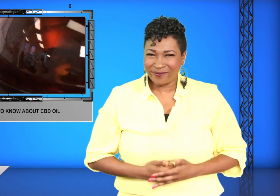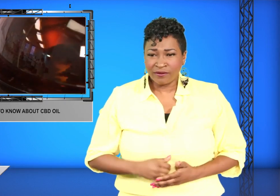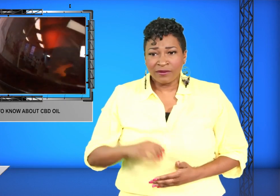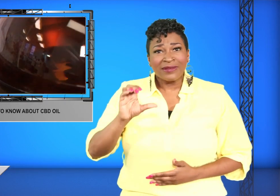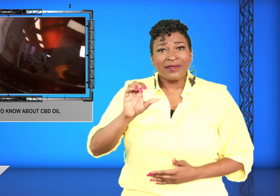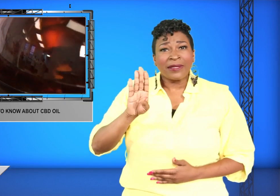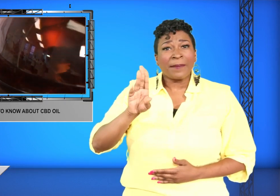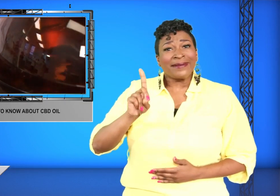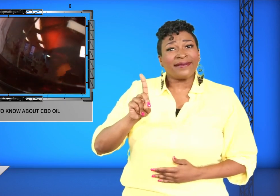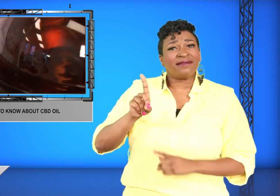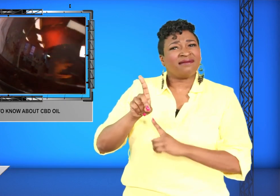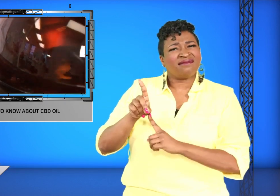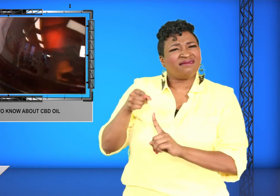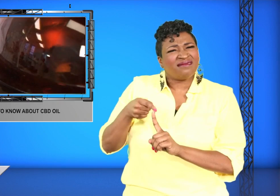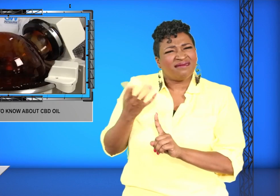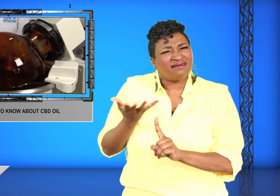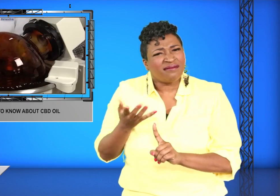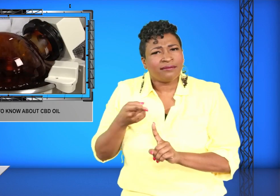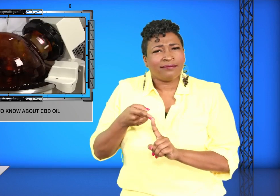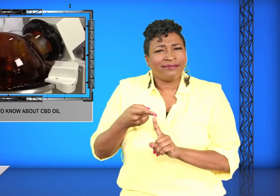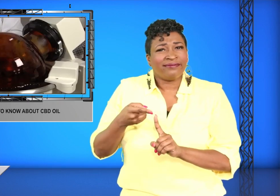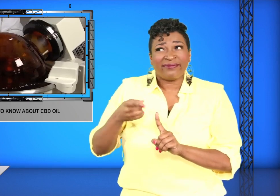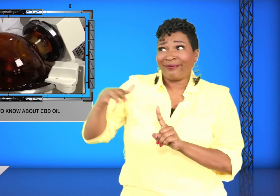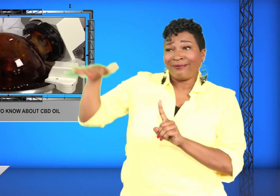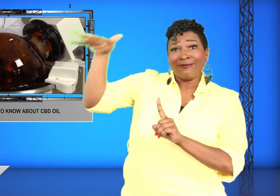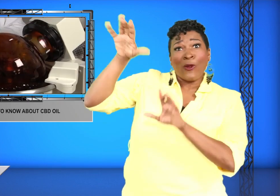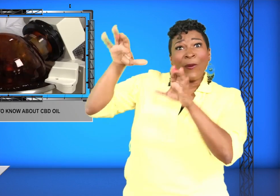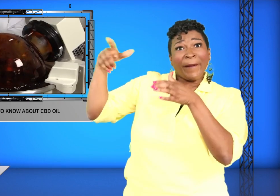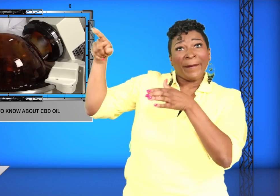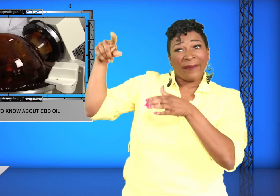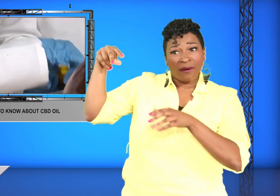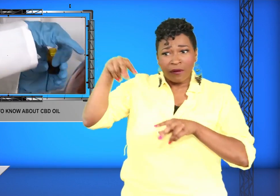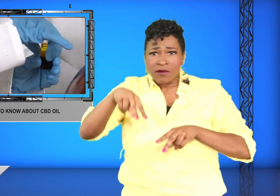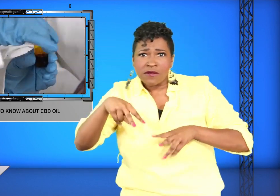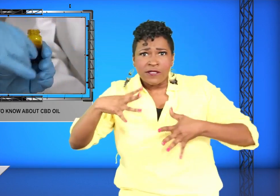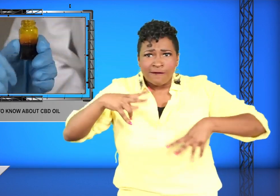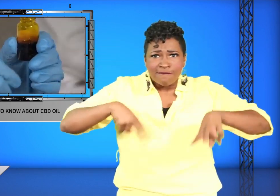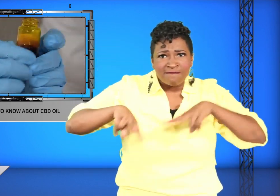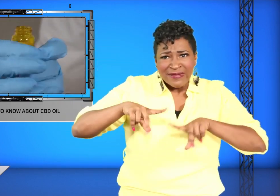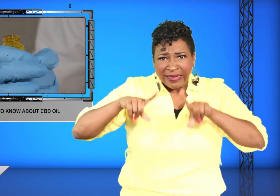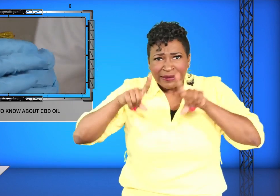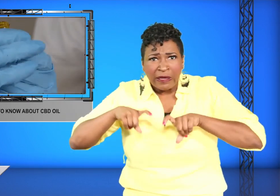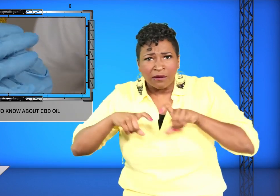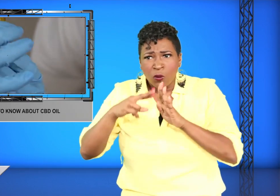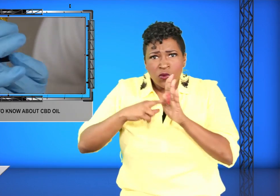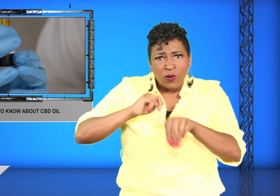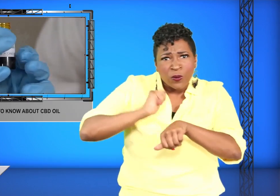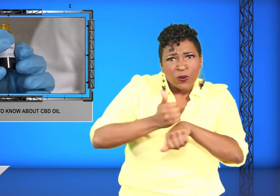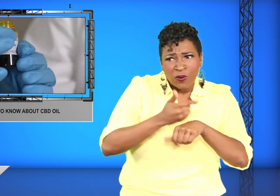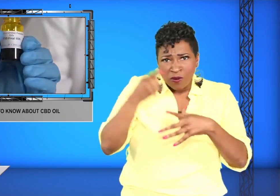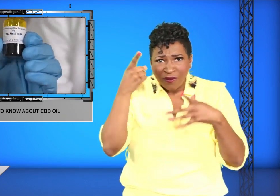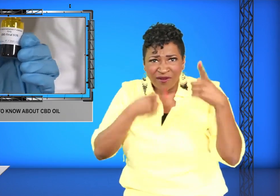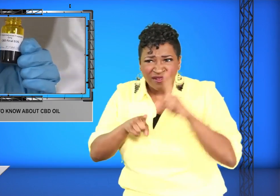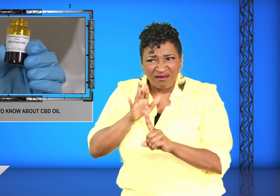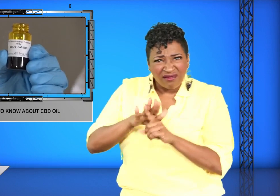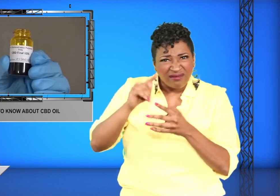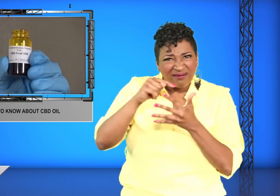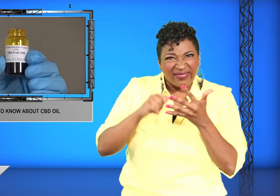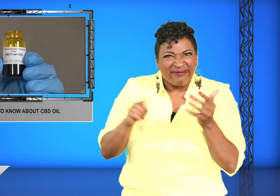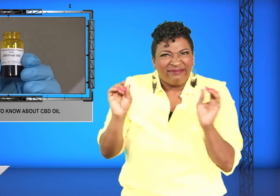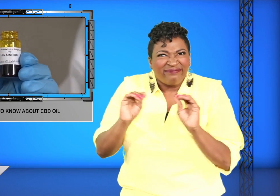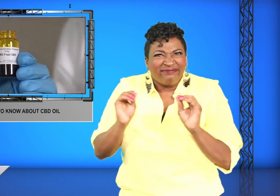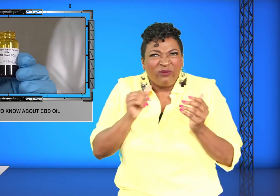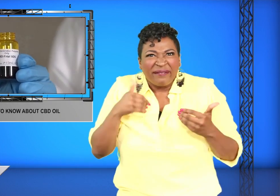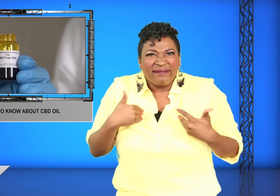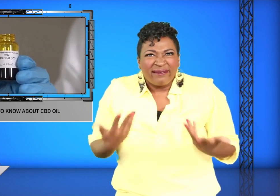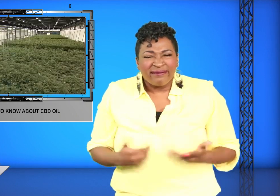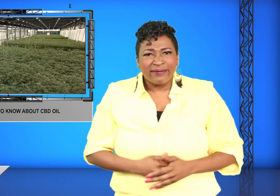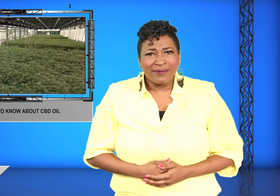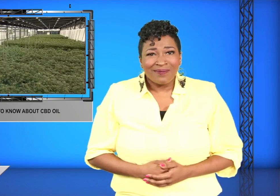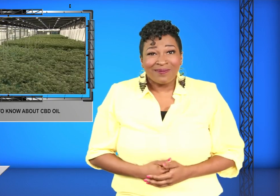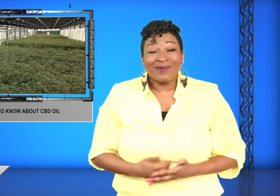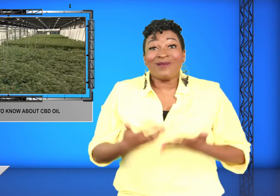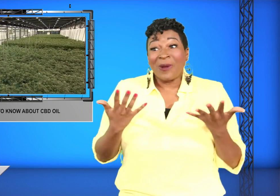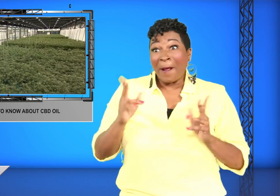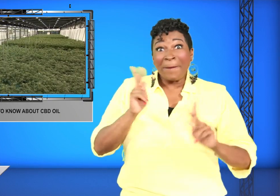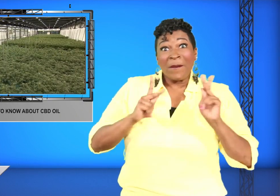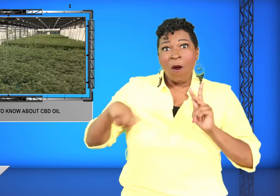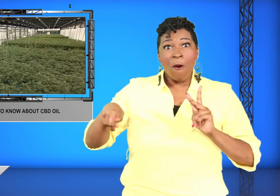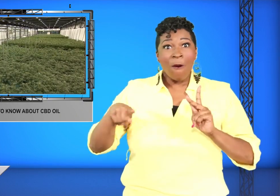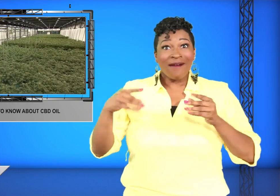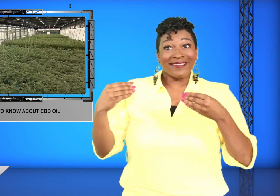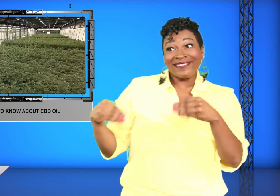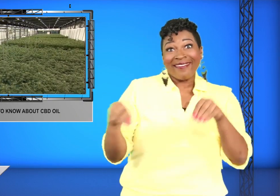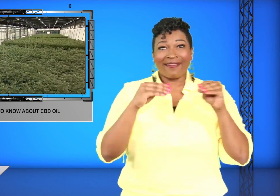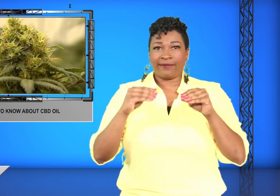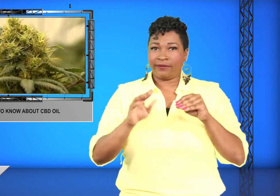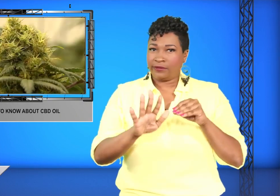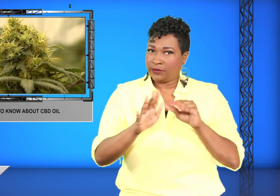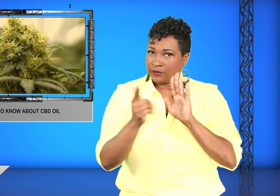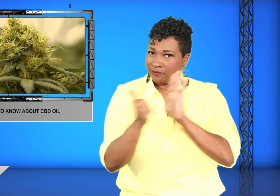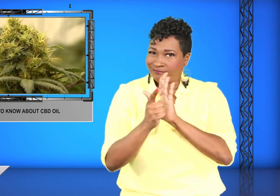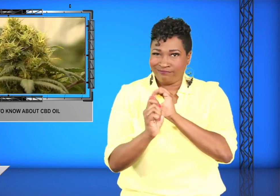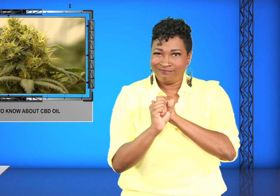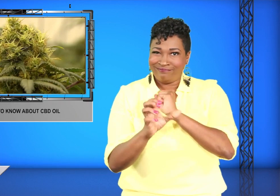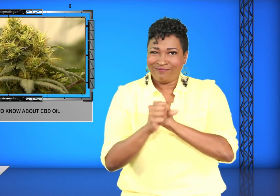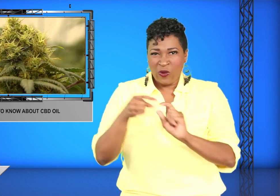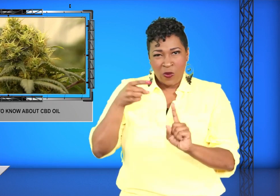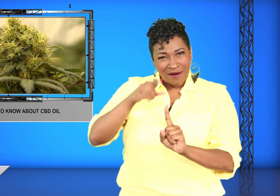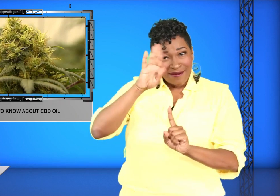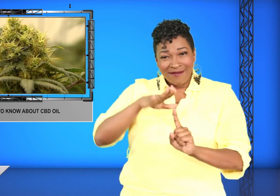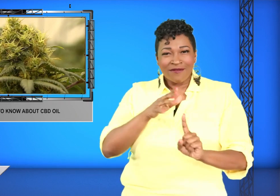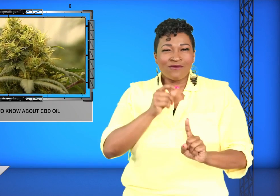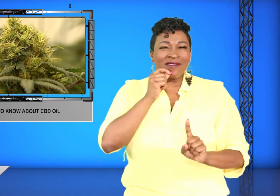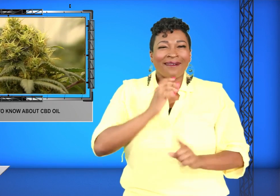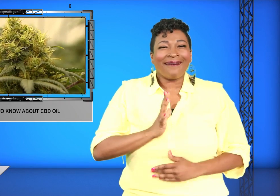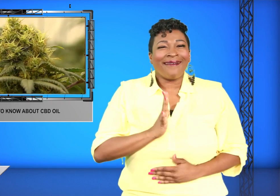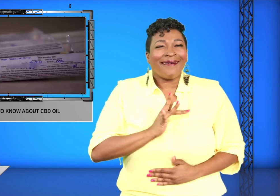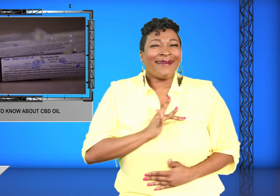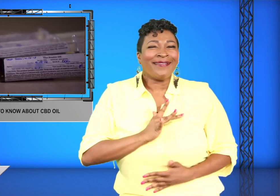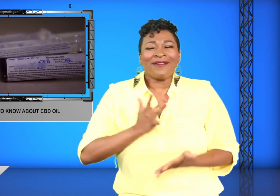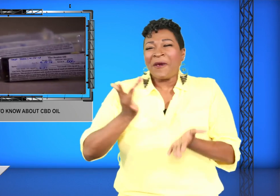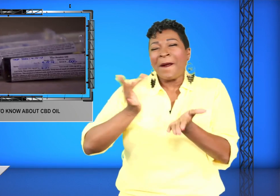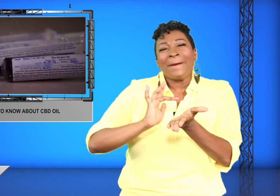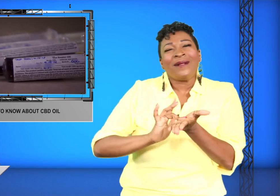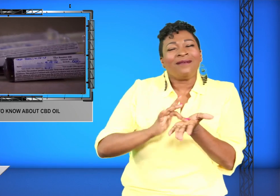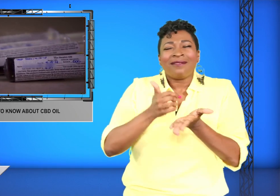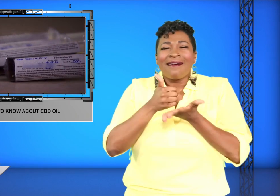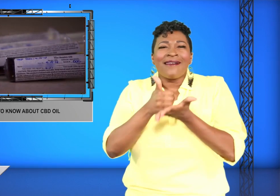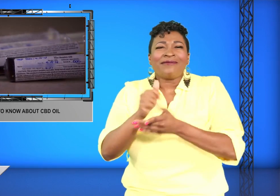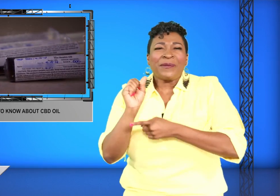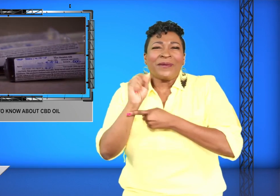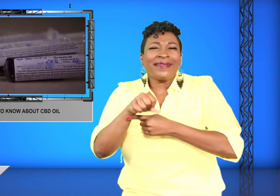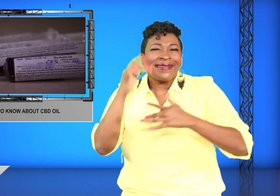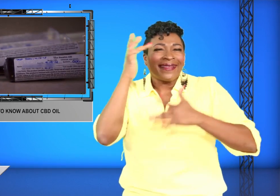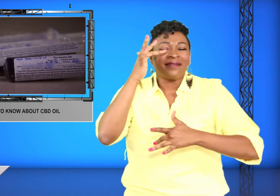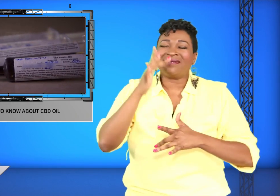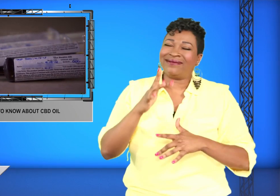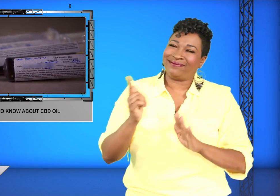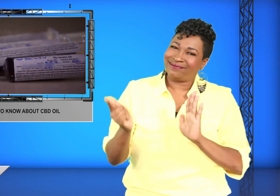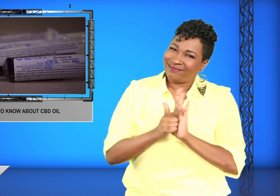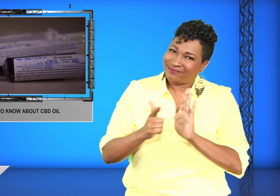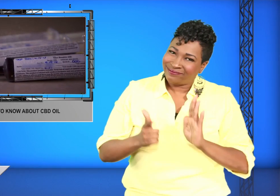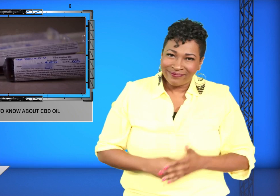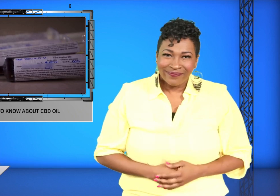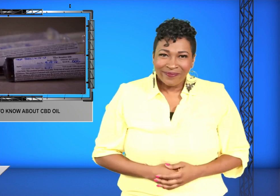CBD isn't regulated so distributors can't advertise it or as medicine or a cure-all.